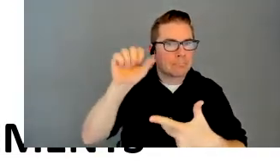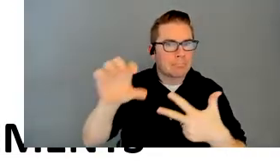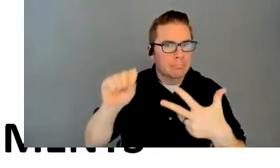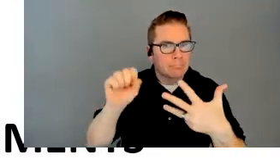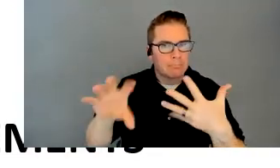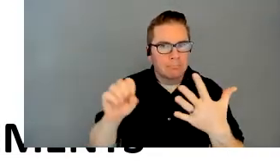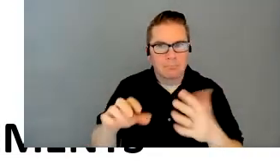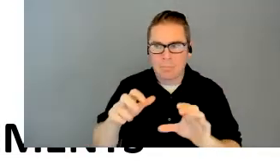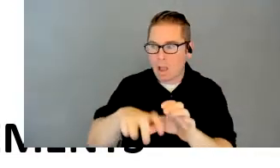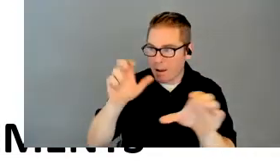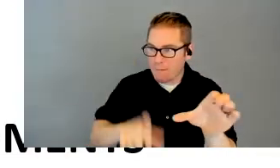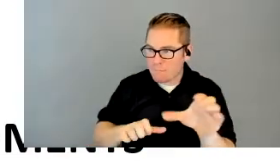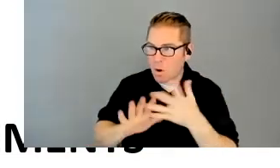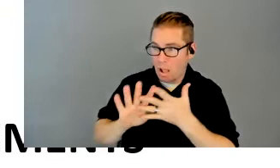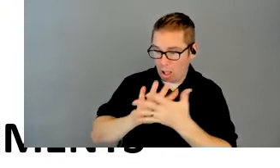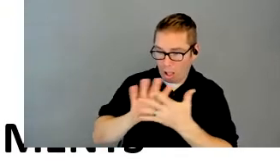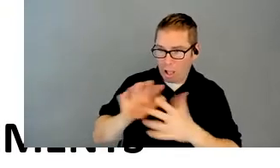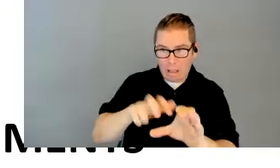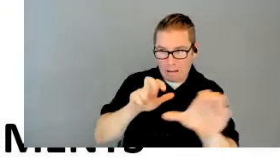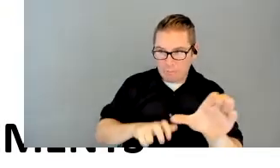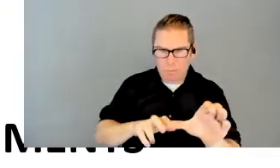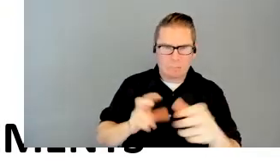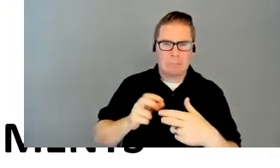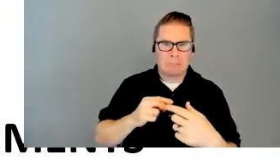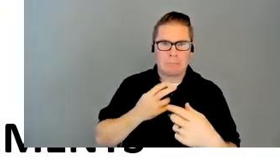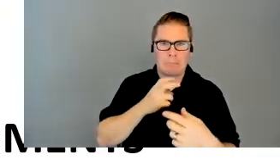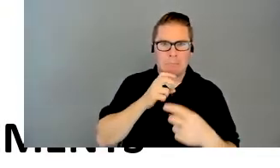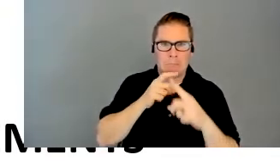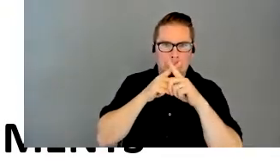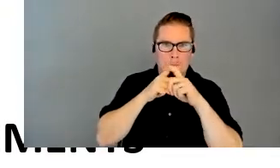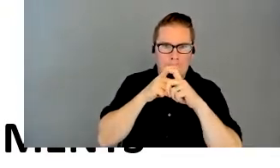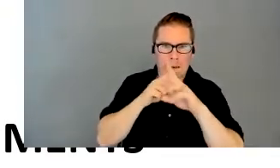Don't, don't and also phrase things positively. When I first went